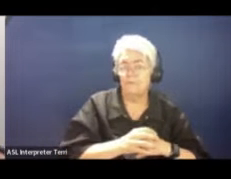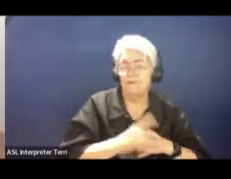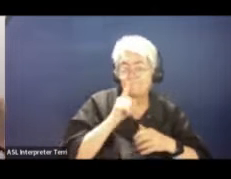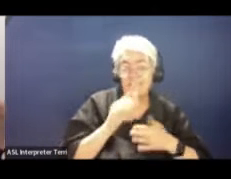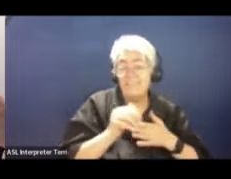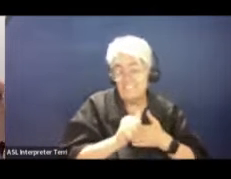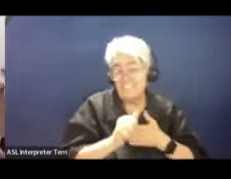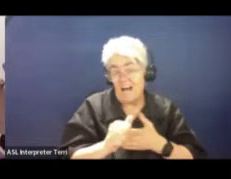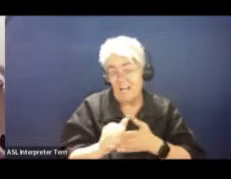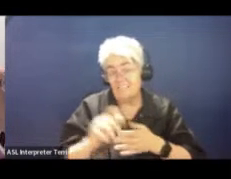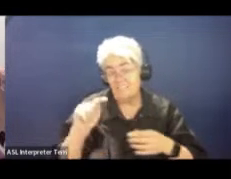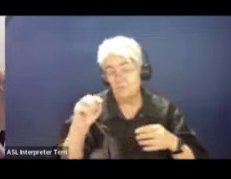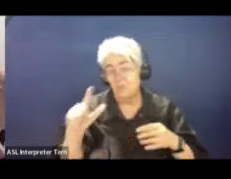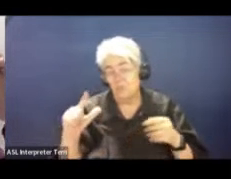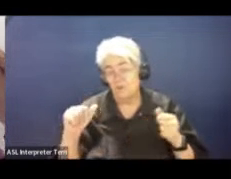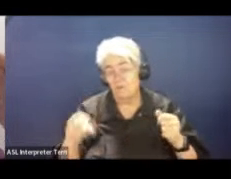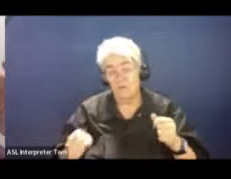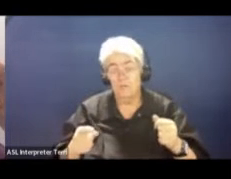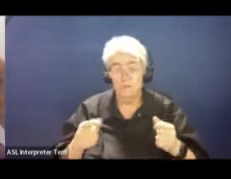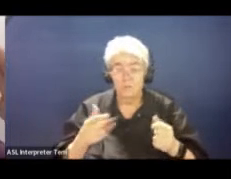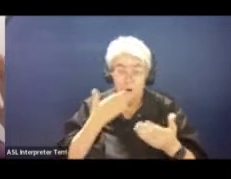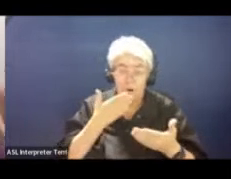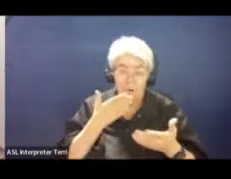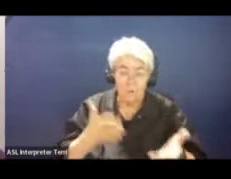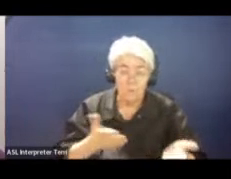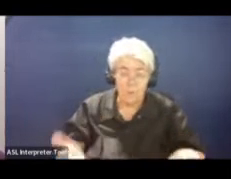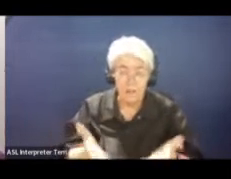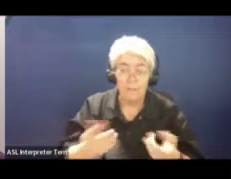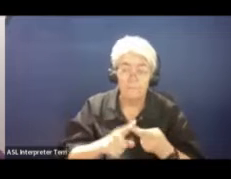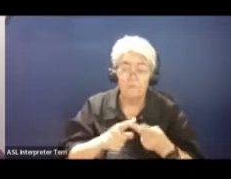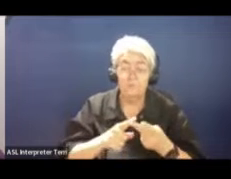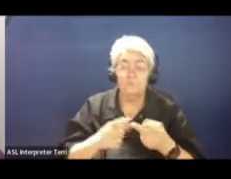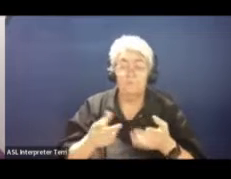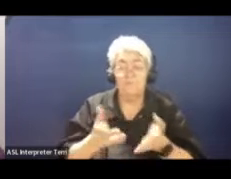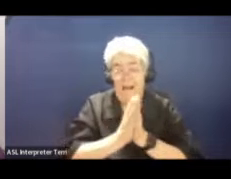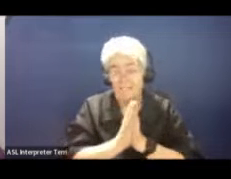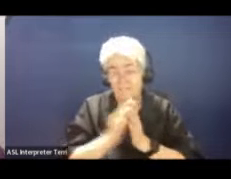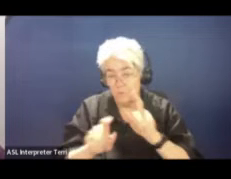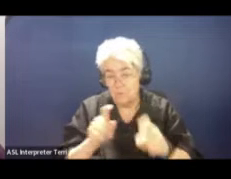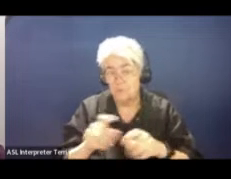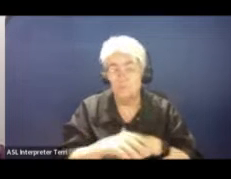You're welcome to and encouraged to ask questions in order it in